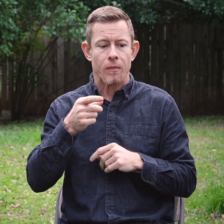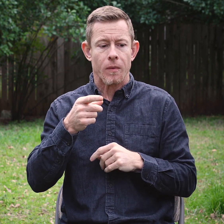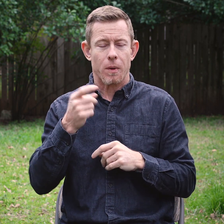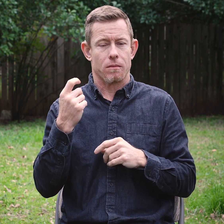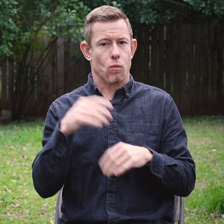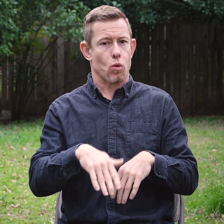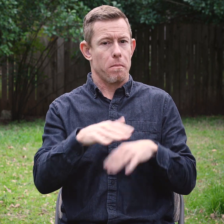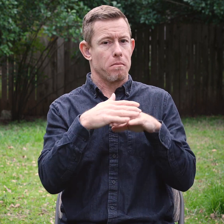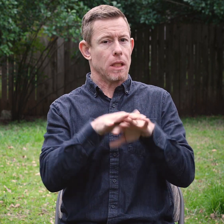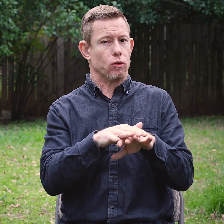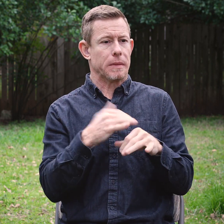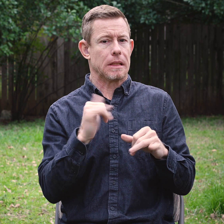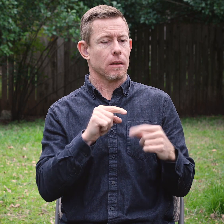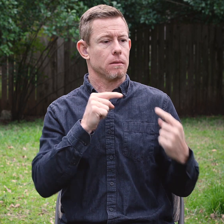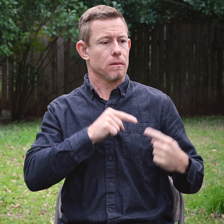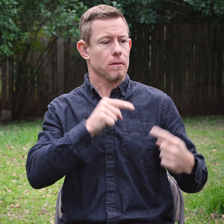I had grown up struggling through mainstream school.